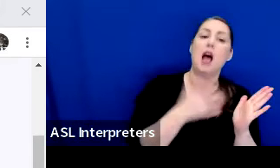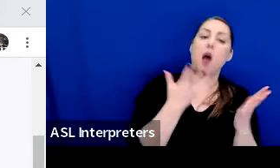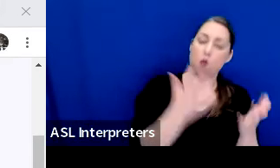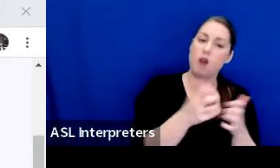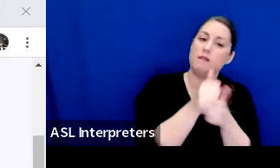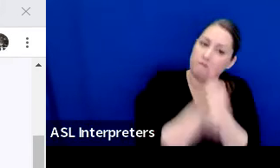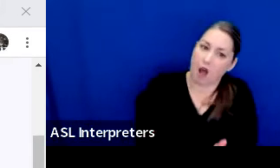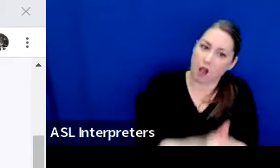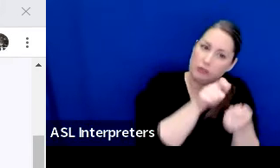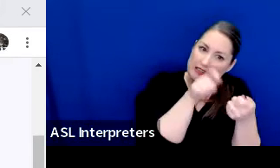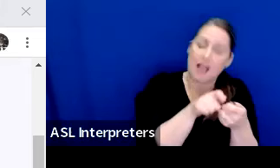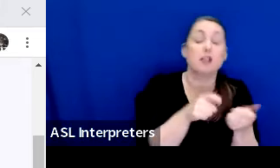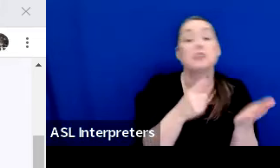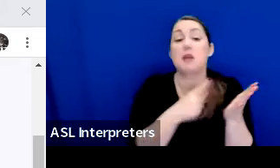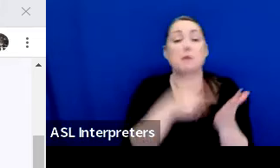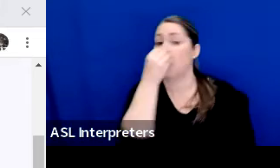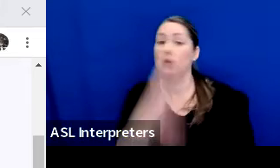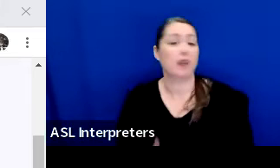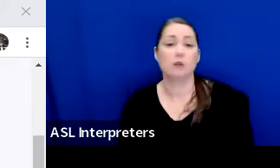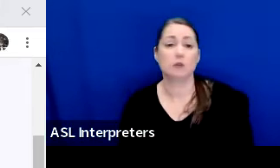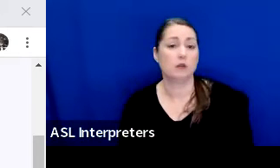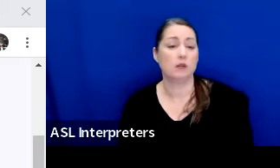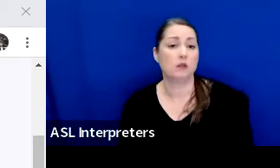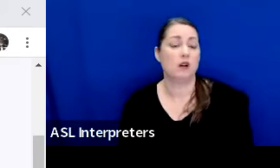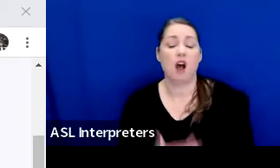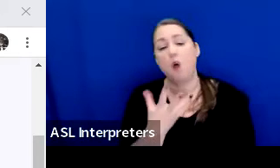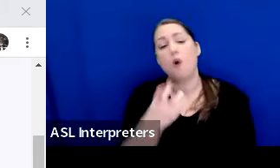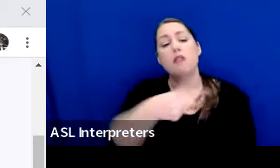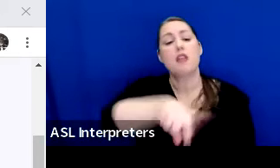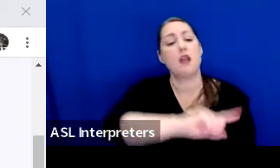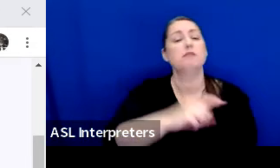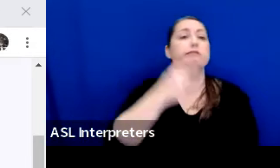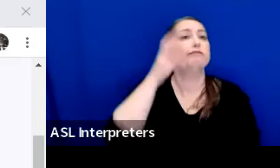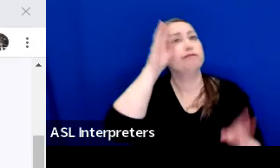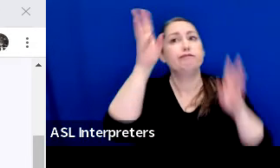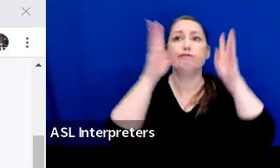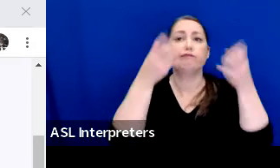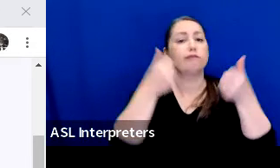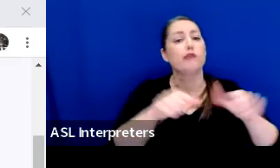Like, I don't care when it's when it's just funny and integral. But I do care when it's simplified.